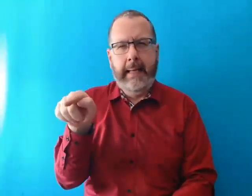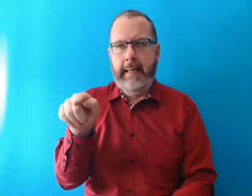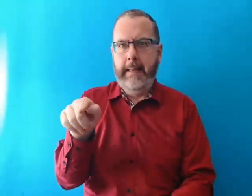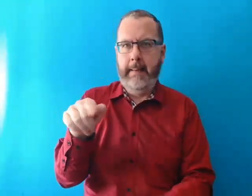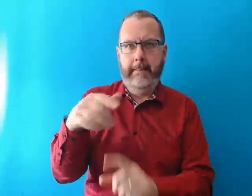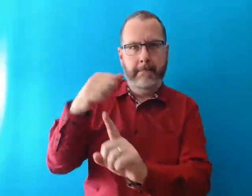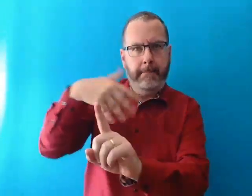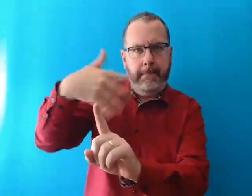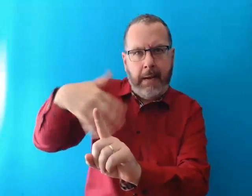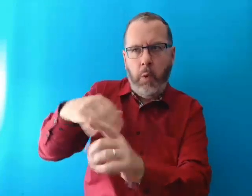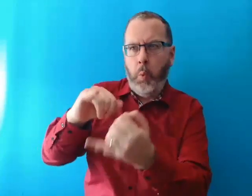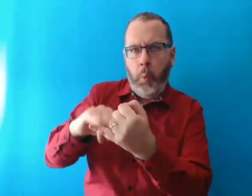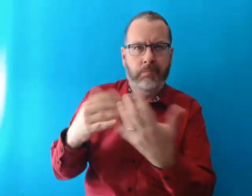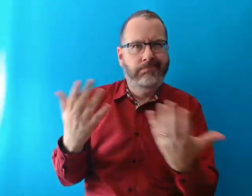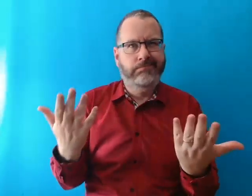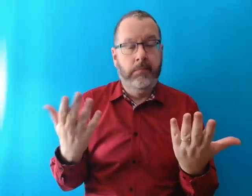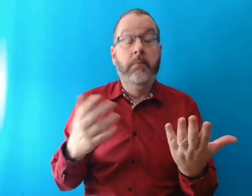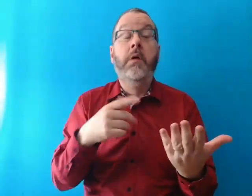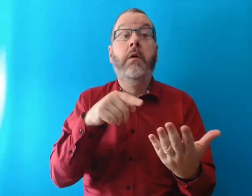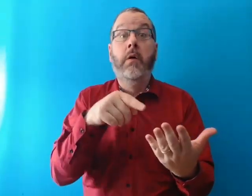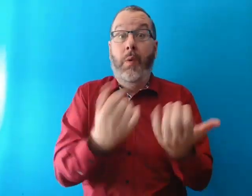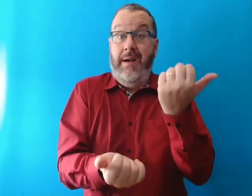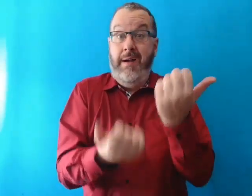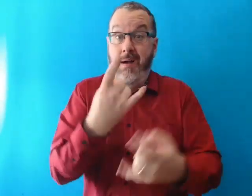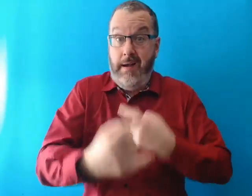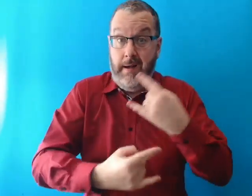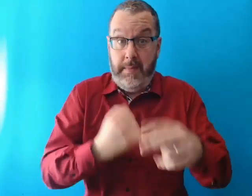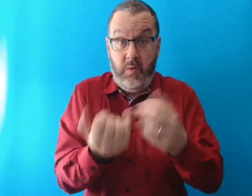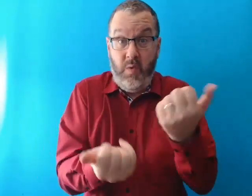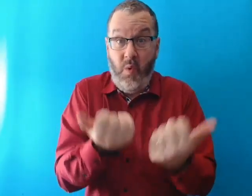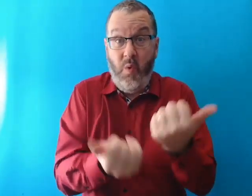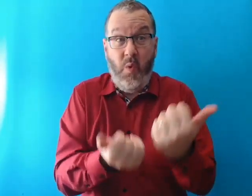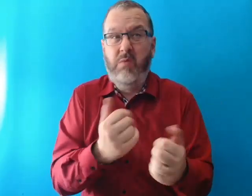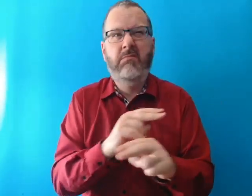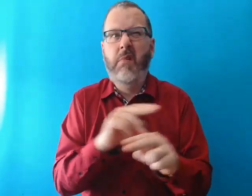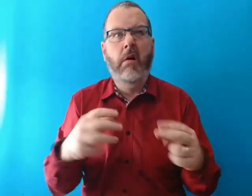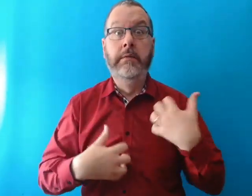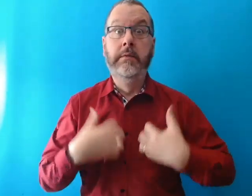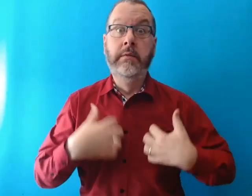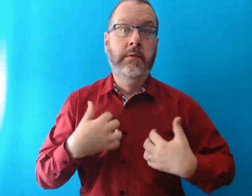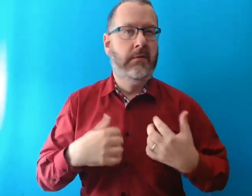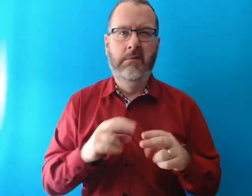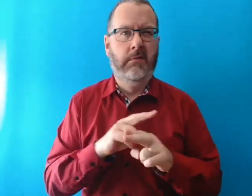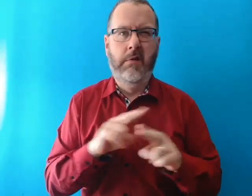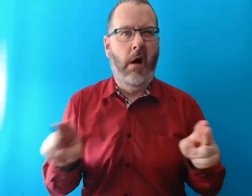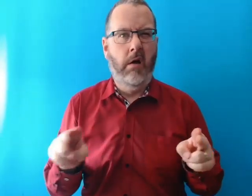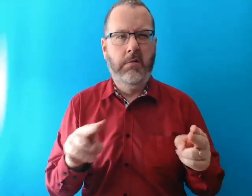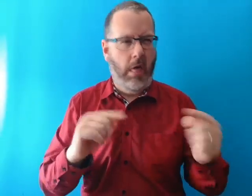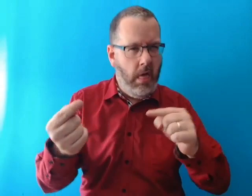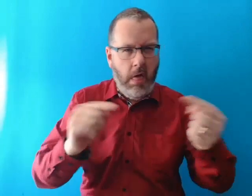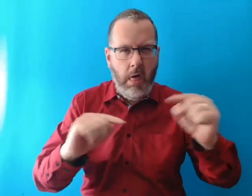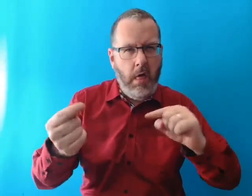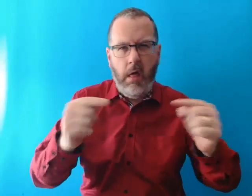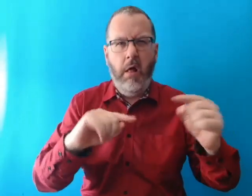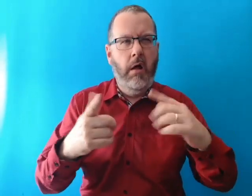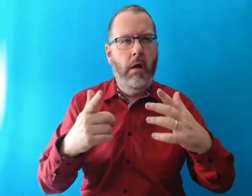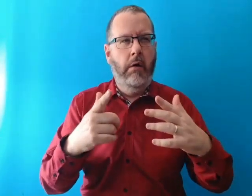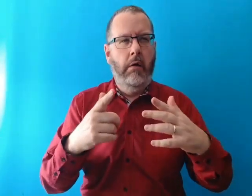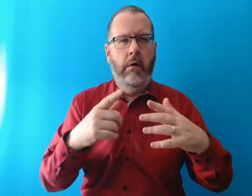The details of the case itself are pretty mundane. There was disagreement about whether the assault actually happened,